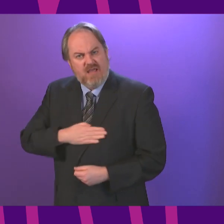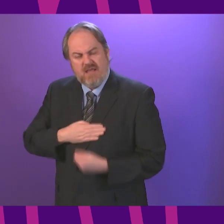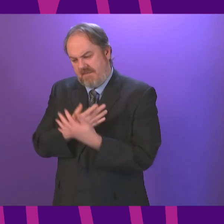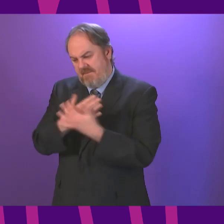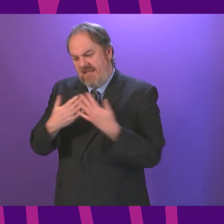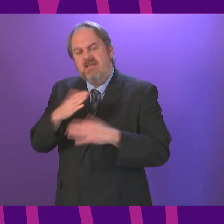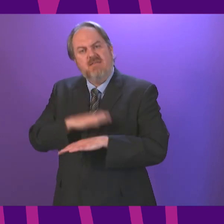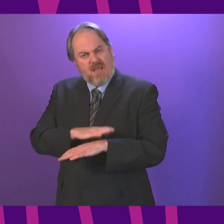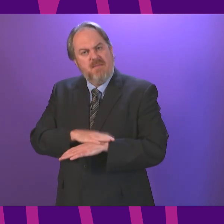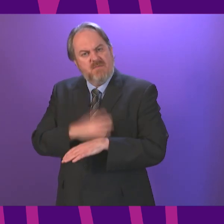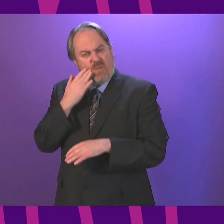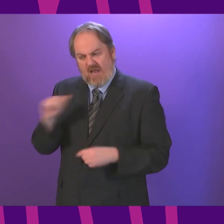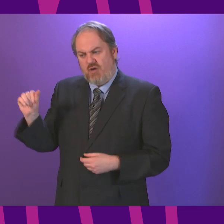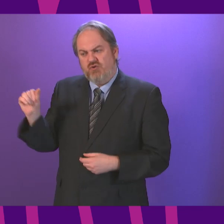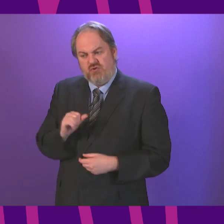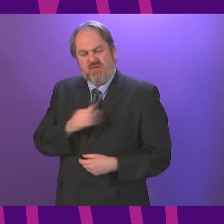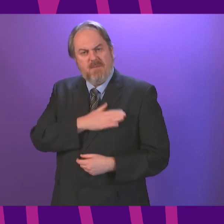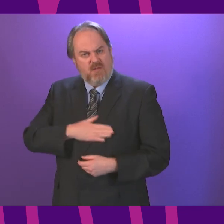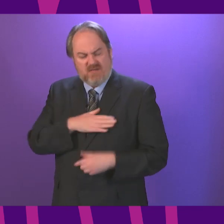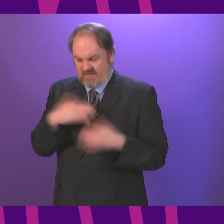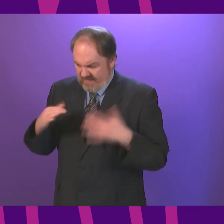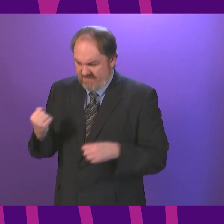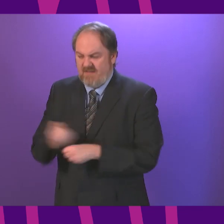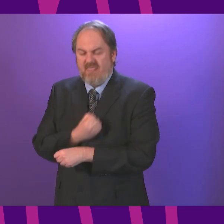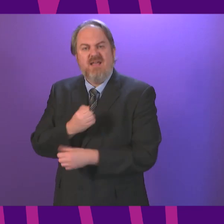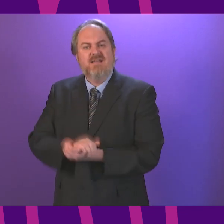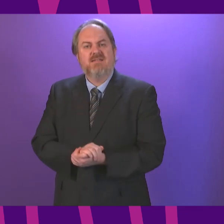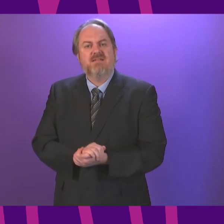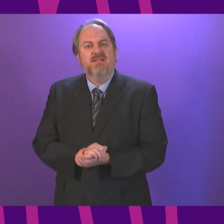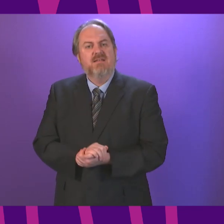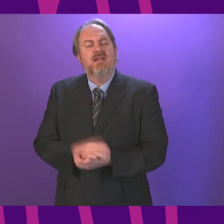has been merited. However, I have heard on the grapevine that there is a lot of